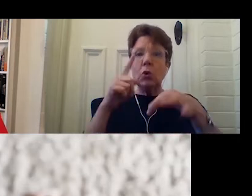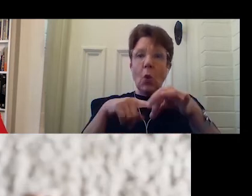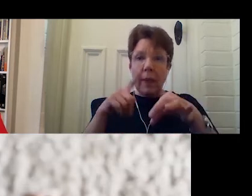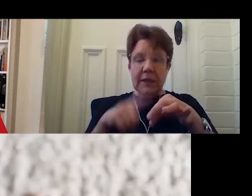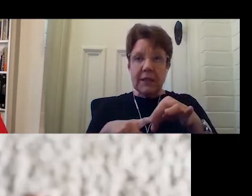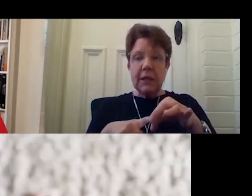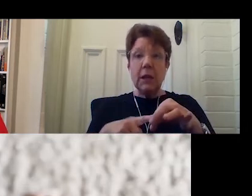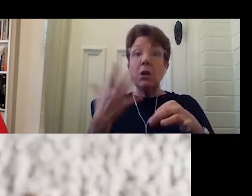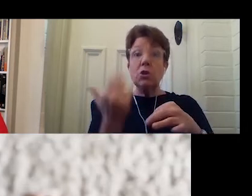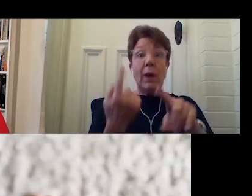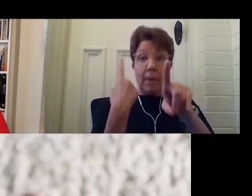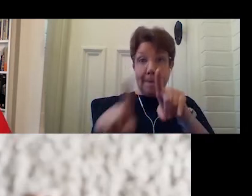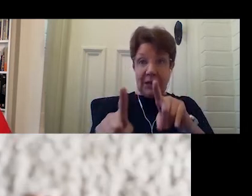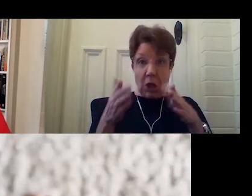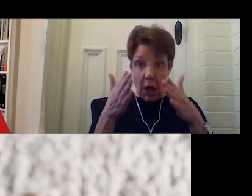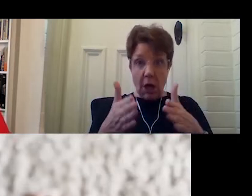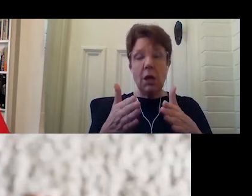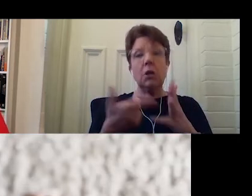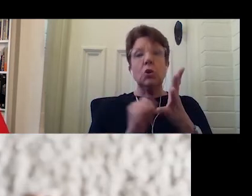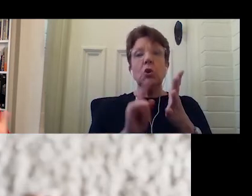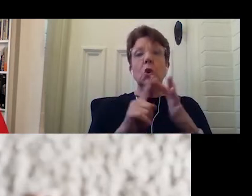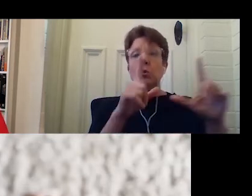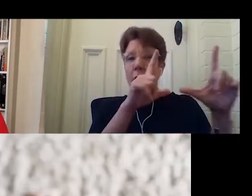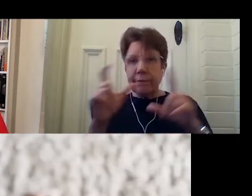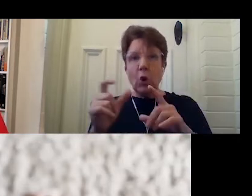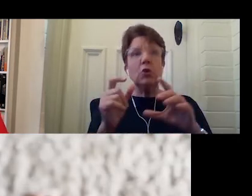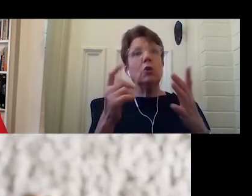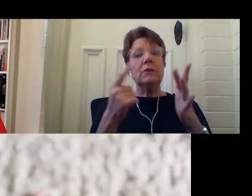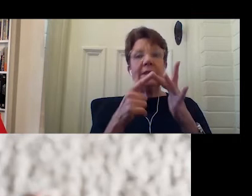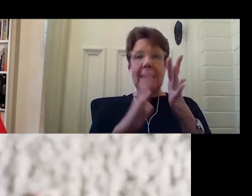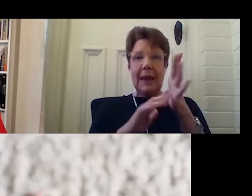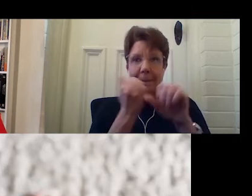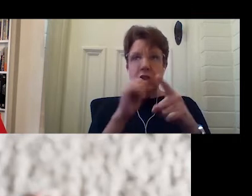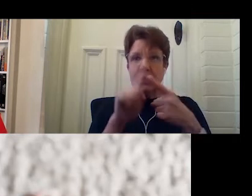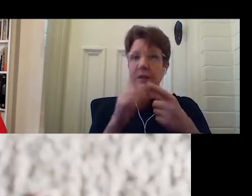to use them? Are they representing you in the best possible way? The